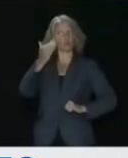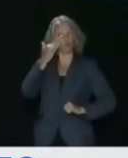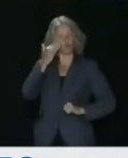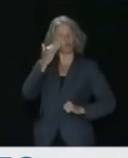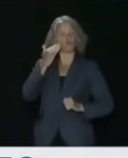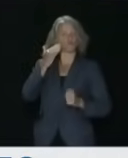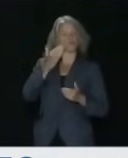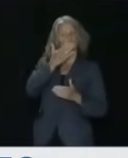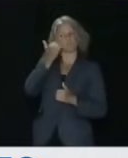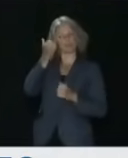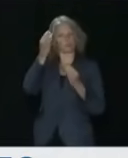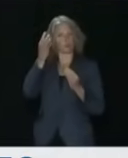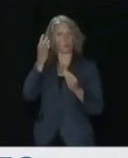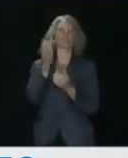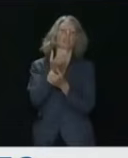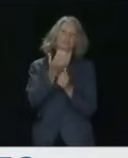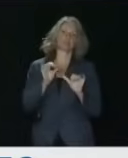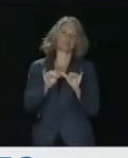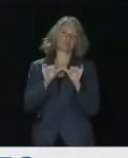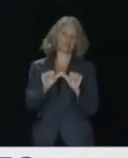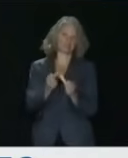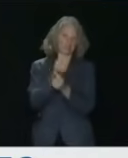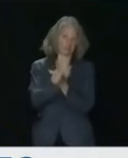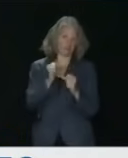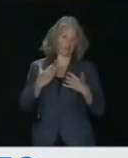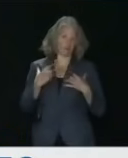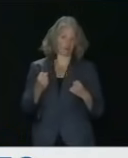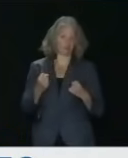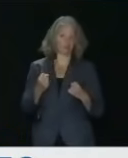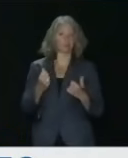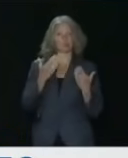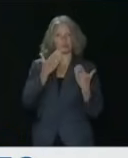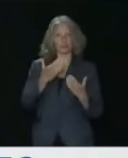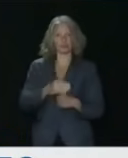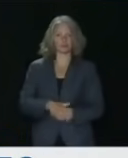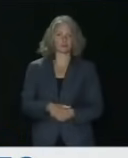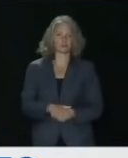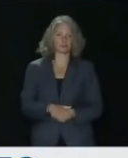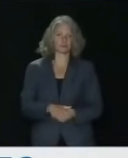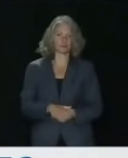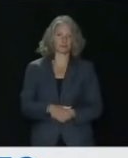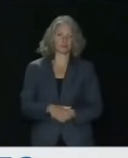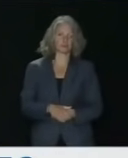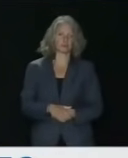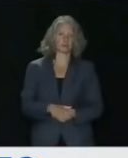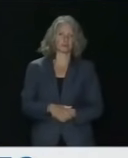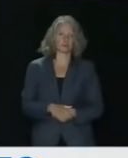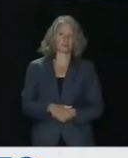EVIDENCE-INFORMED GUIDANCE TO KEEP EVERYONE IN CANADA SAFE AND